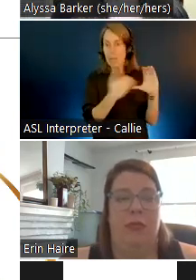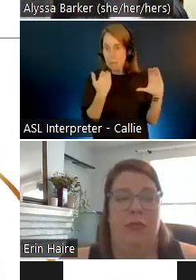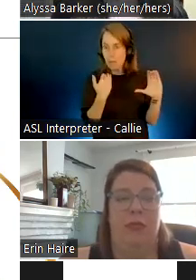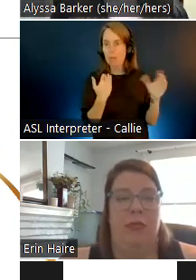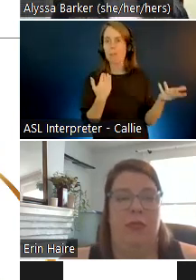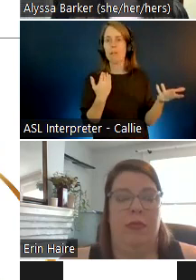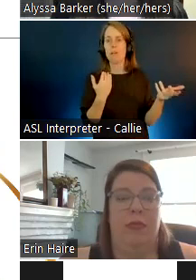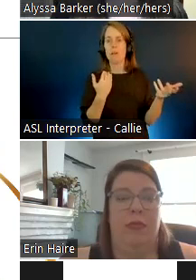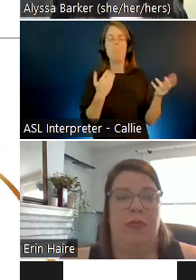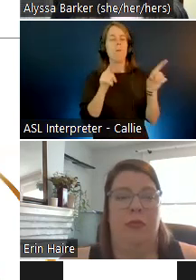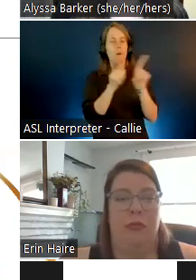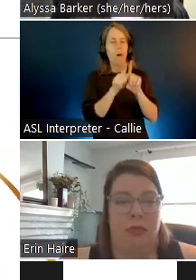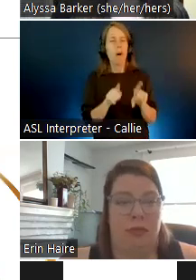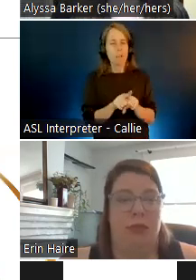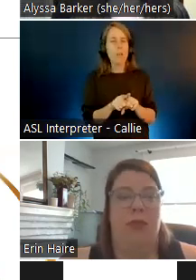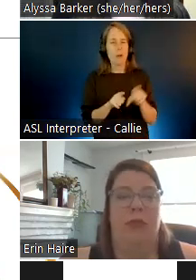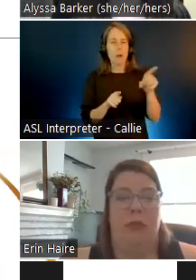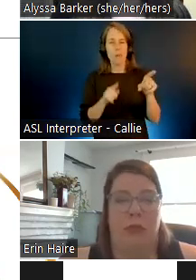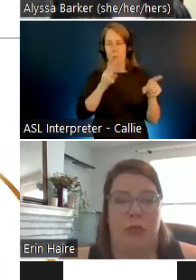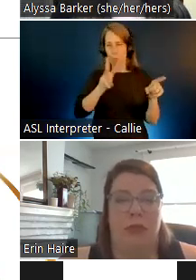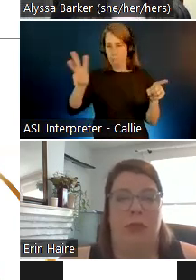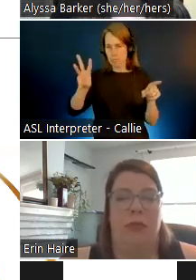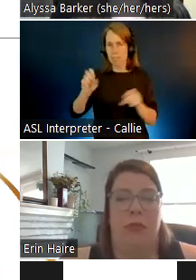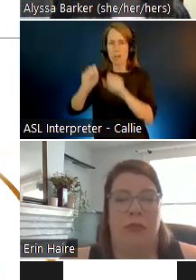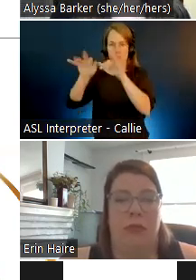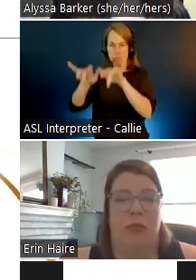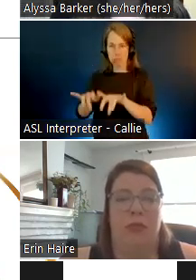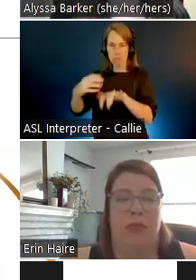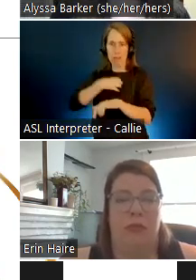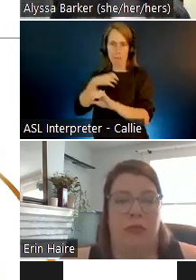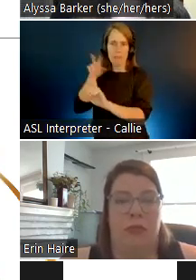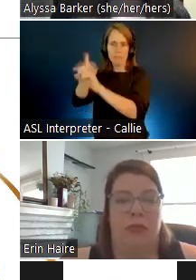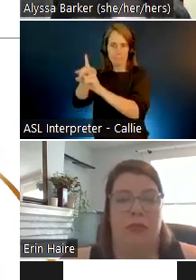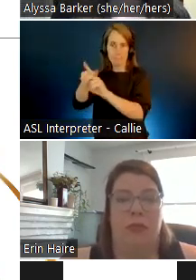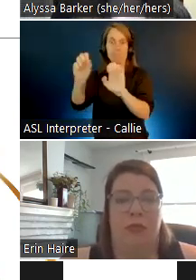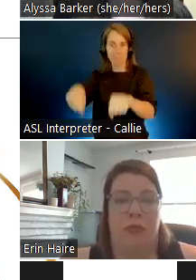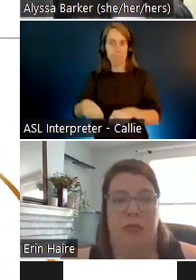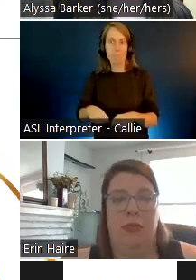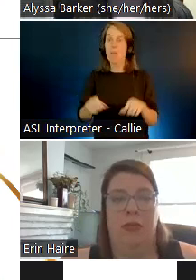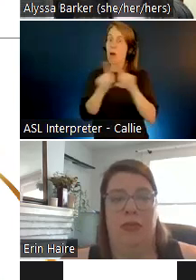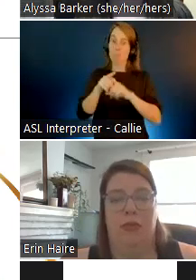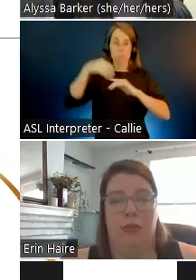file complaints on our website directly you're also welcome to come in person if you feel better